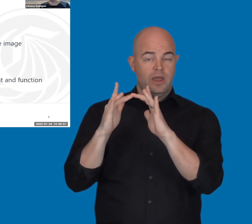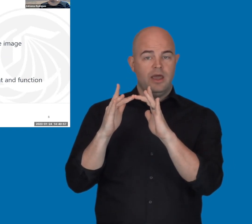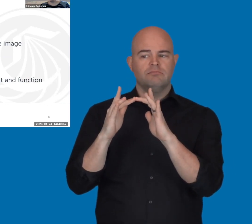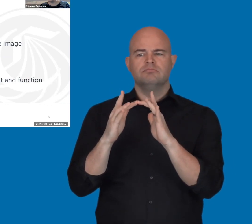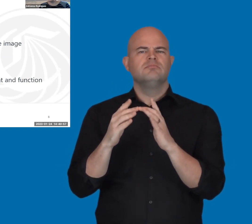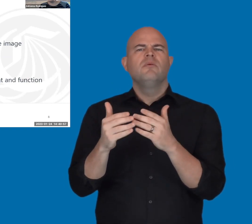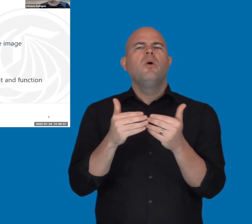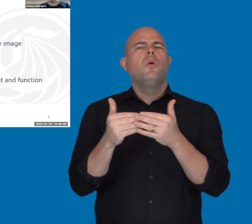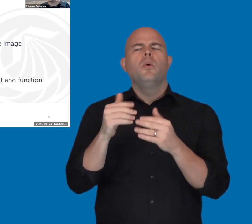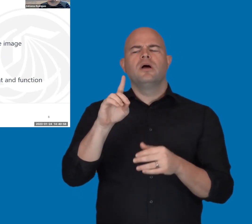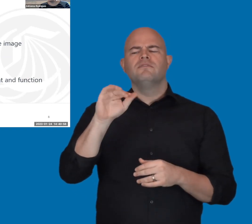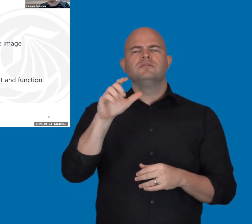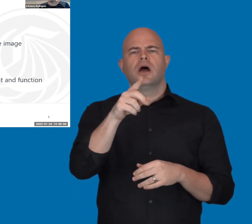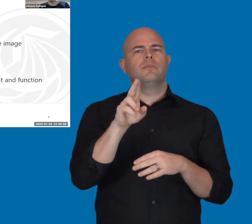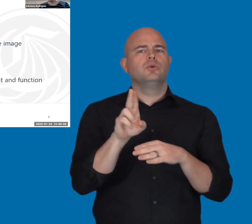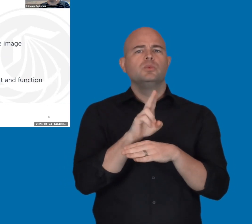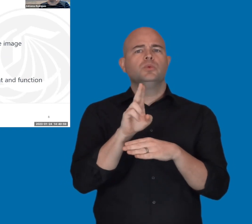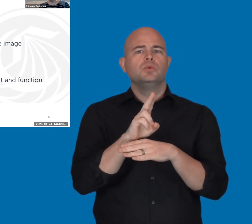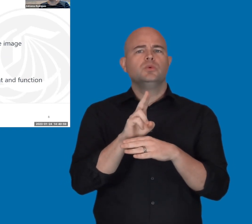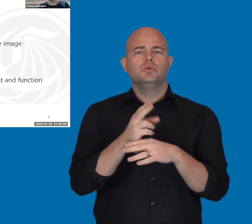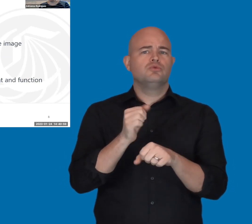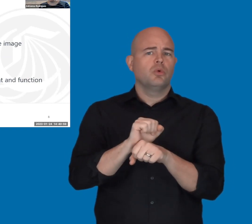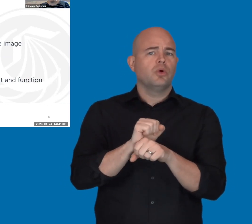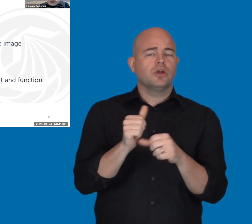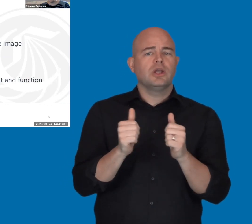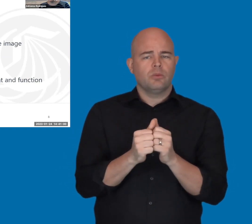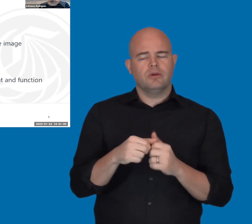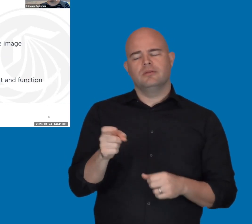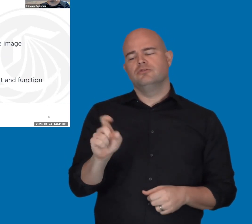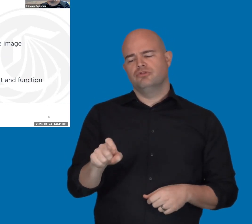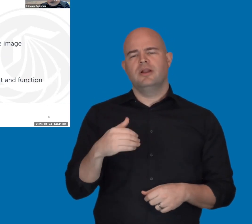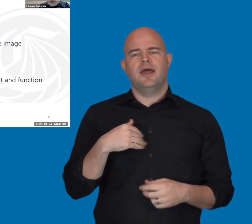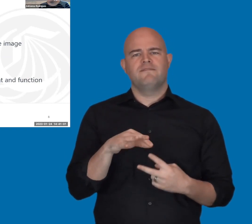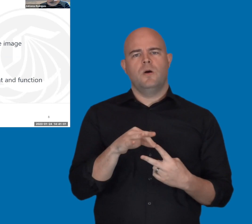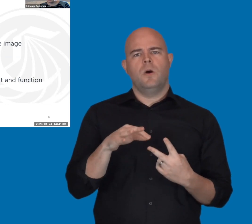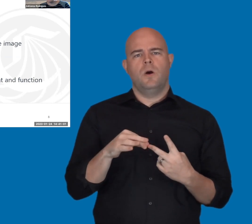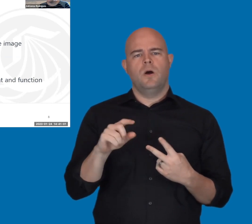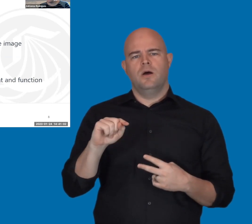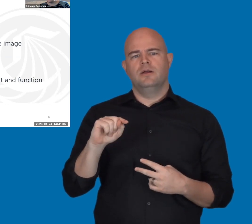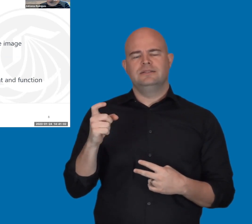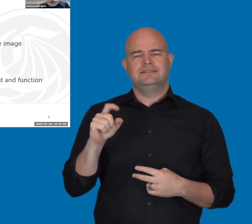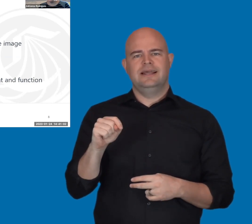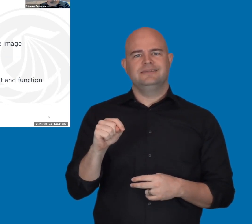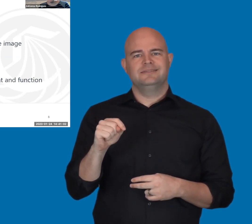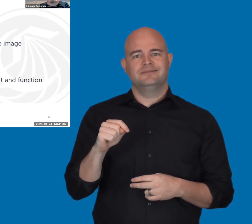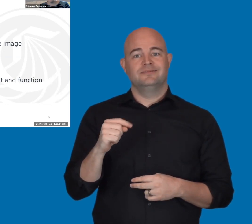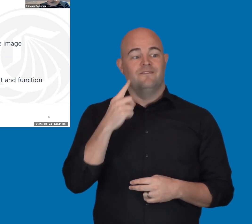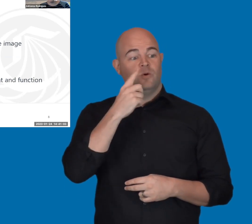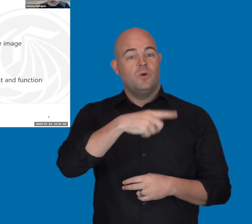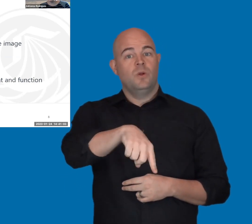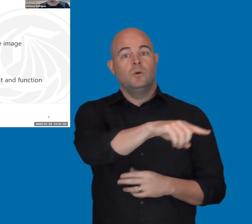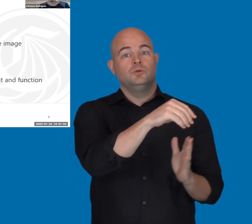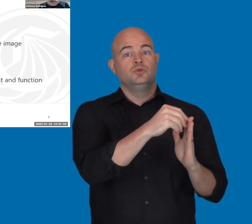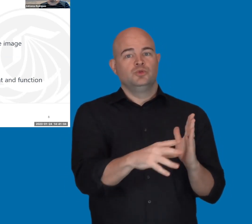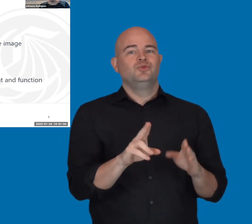whatever document you're working with should have alt text. Again, this goes back to students who are using screen readers.